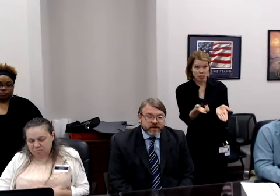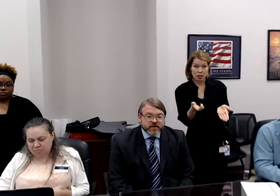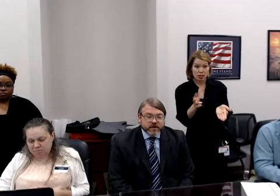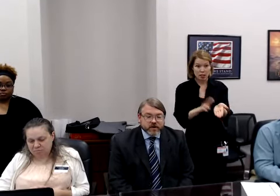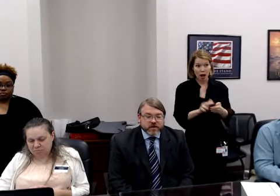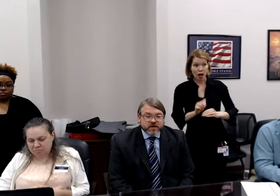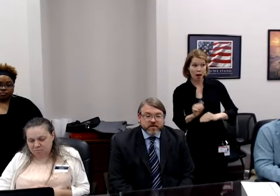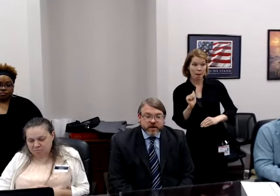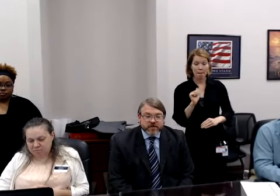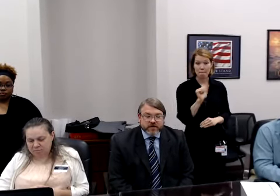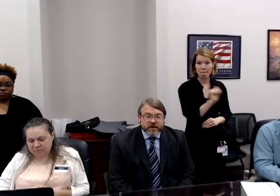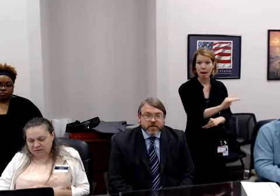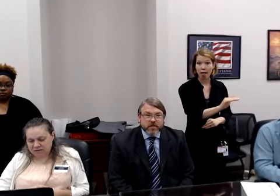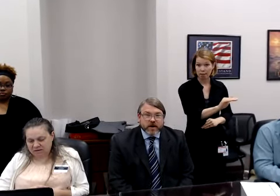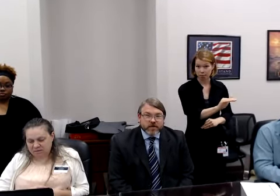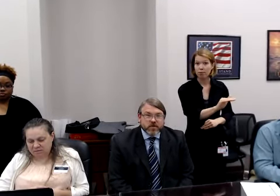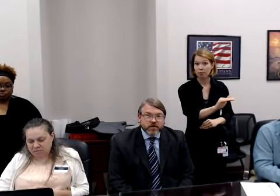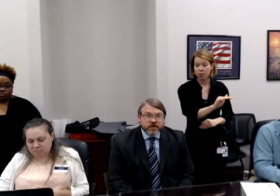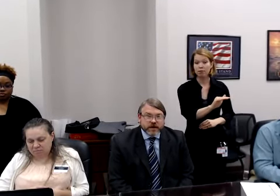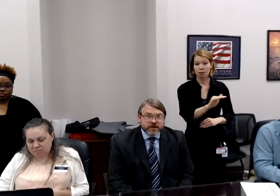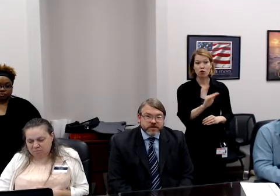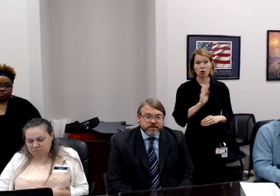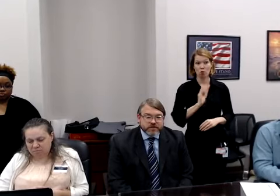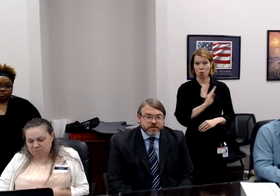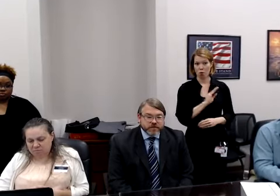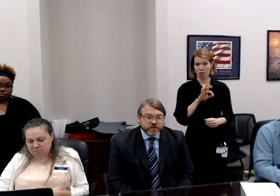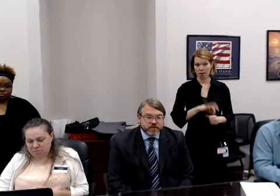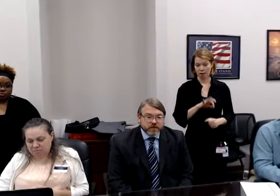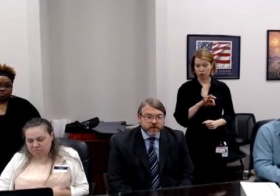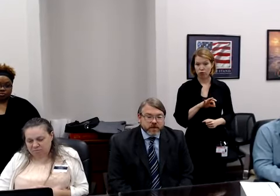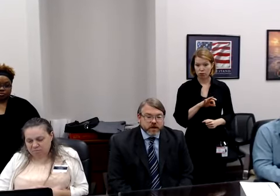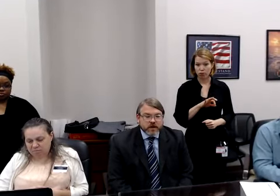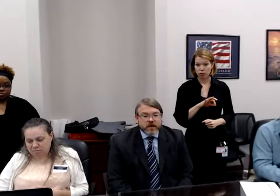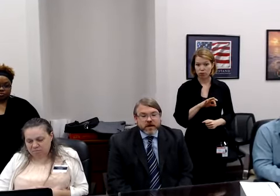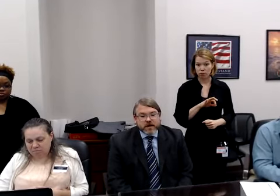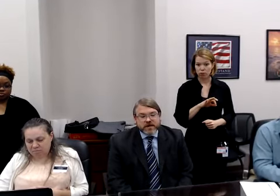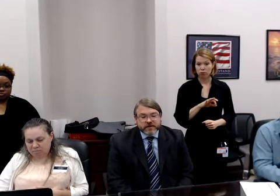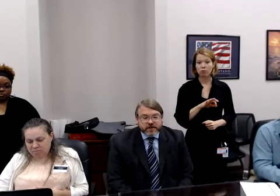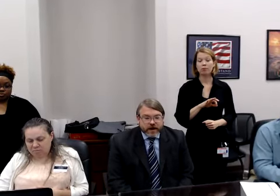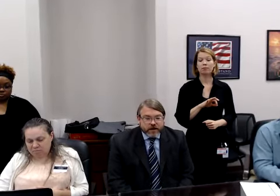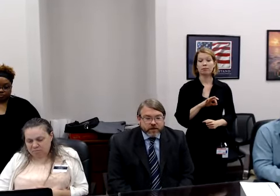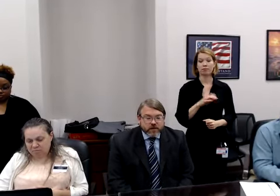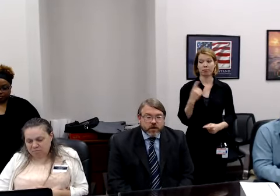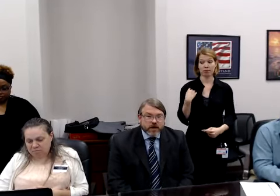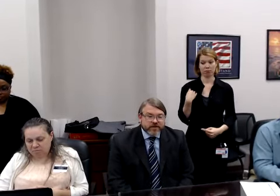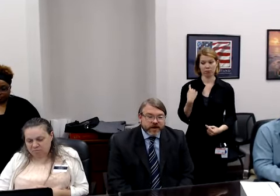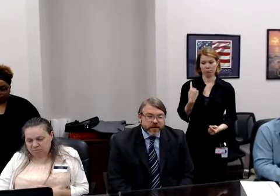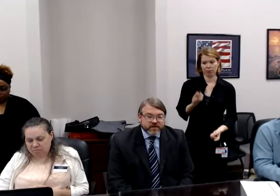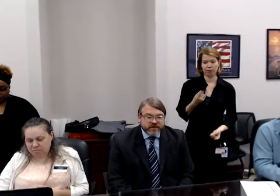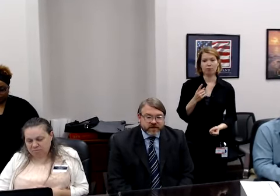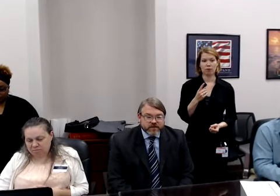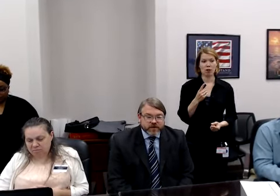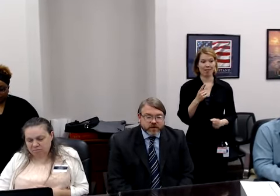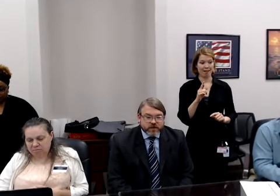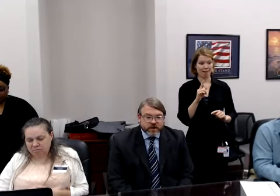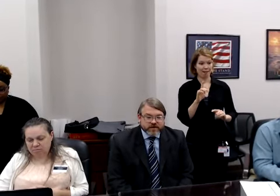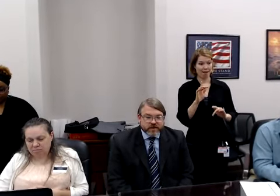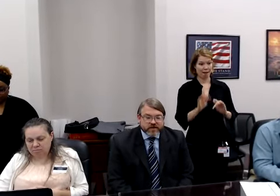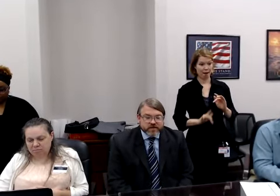the envelope that's mailed to them by their Board of Elections. Until now, Ohio's absentee voting process